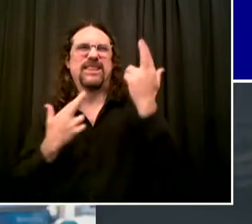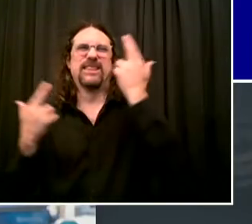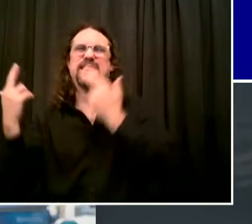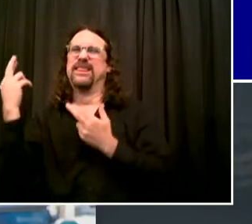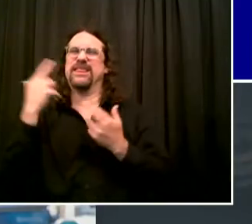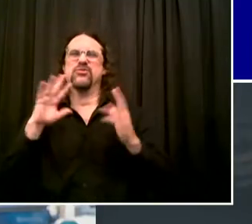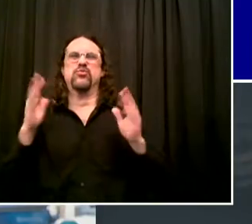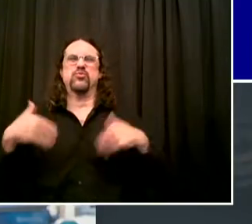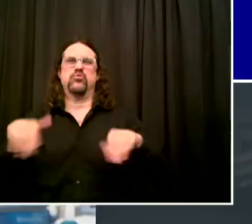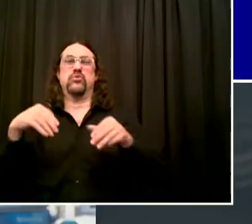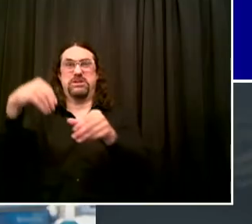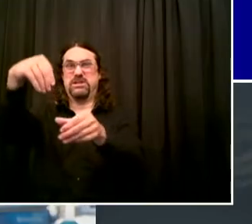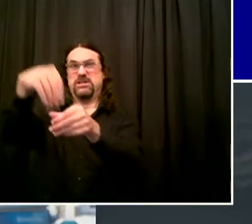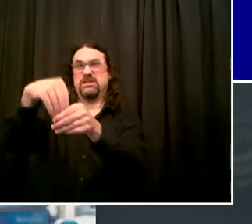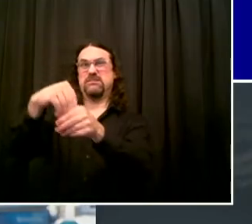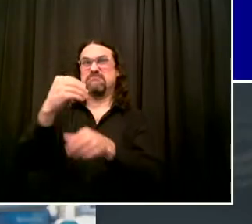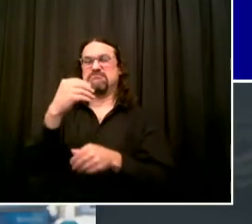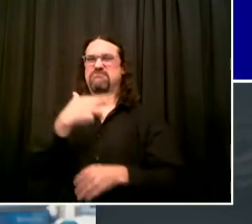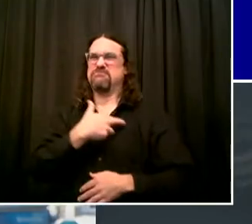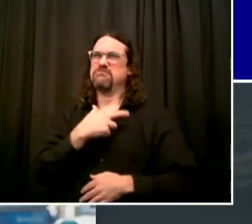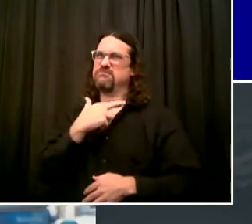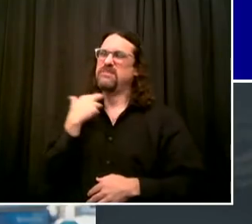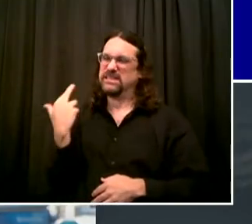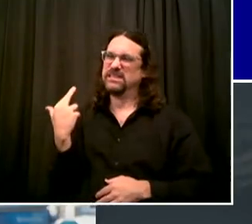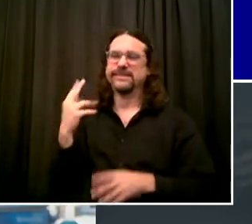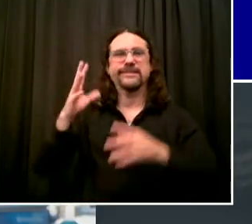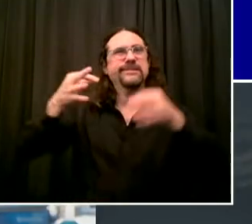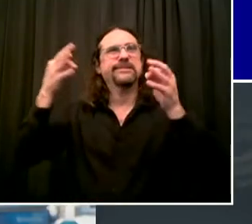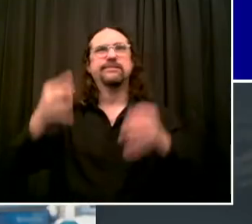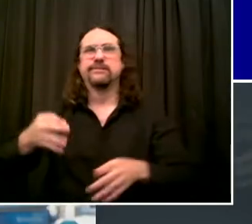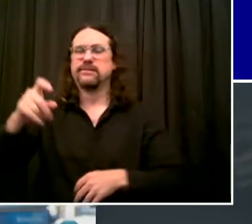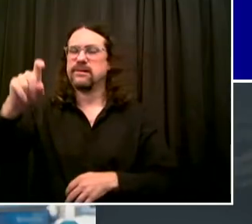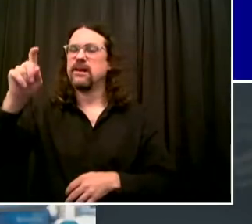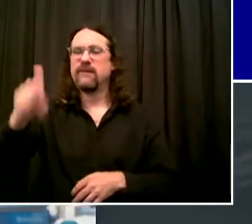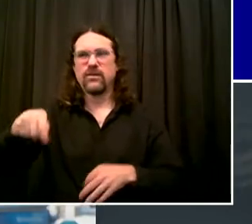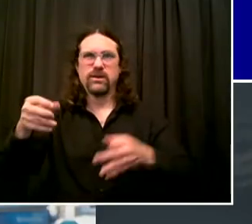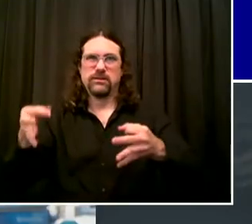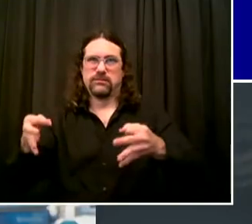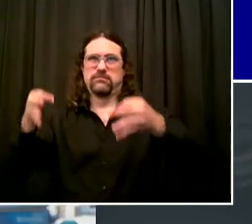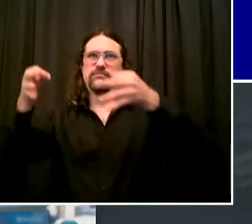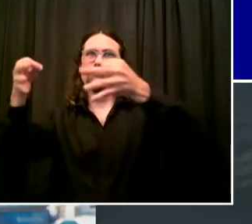THIS. HOW TO POSTPONE INDOOR DINING UNTIL THE RIGHT MOMENT. WHAT THE